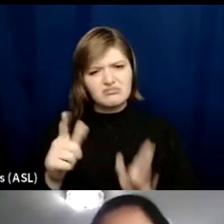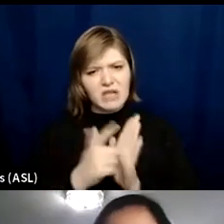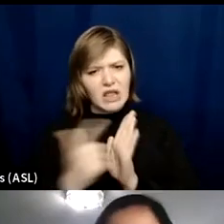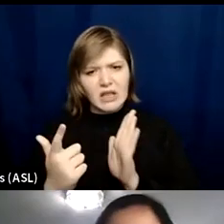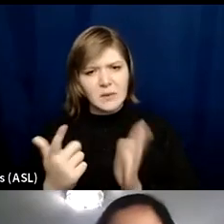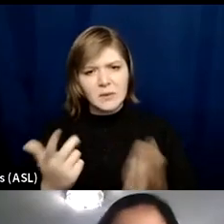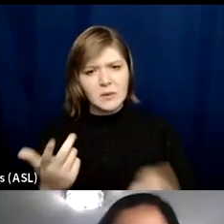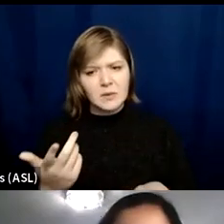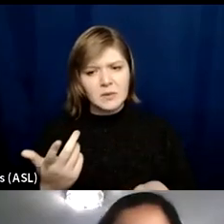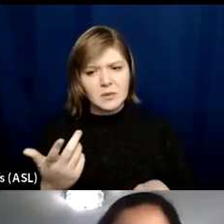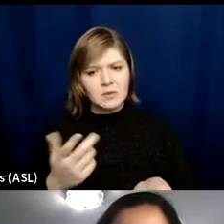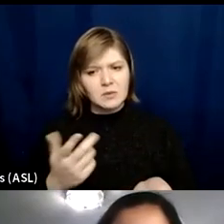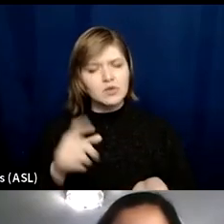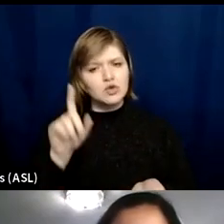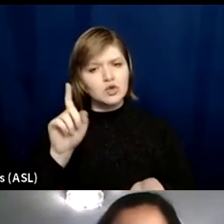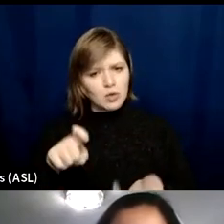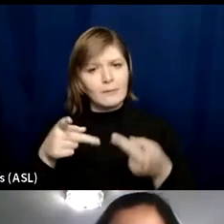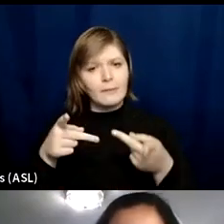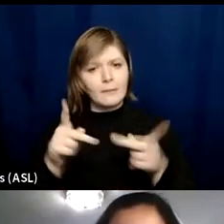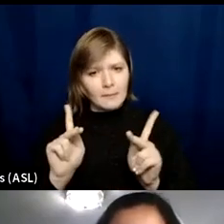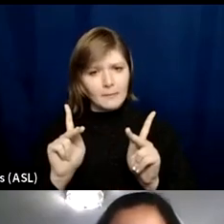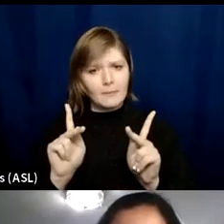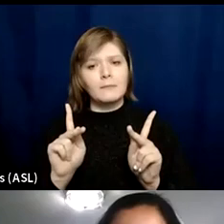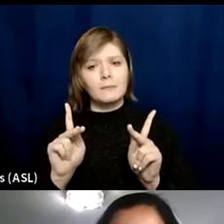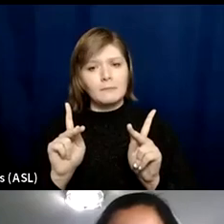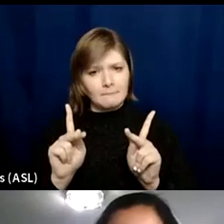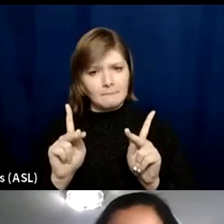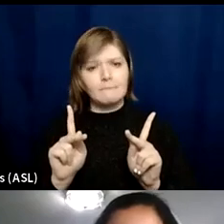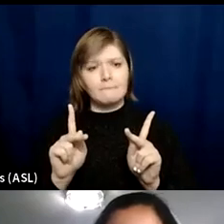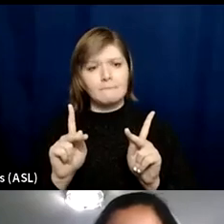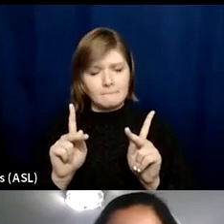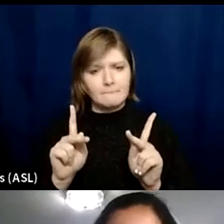Thank you. Let's move on then. We have another question.